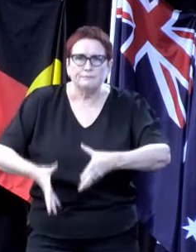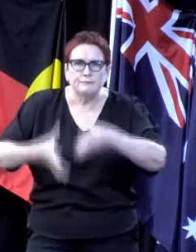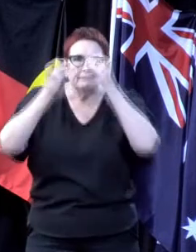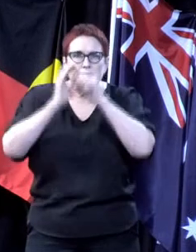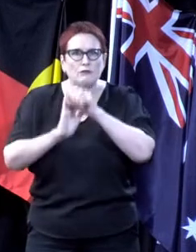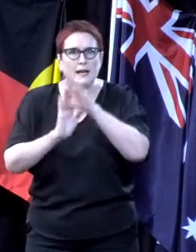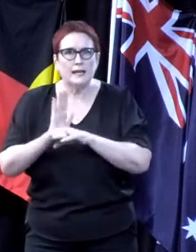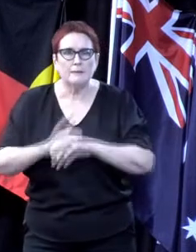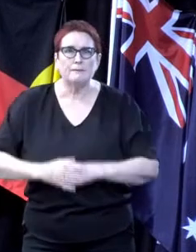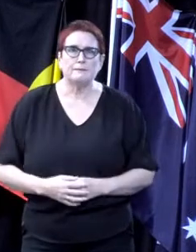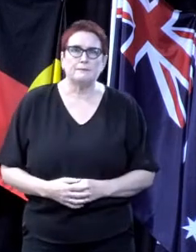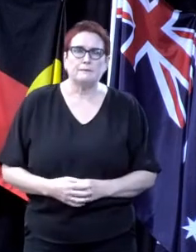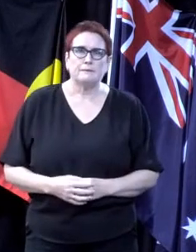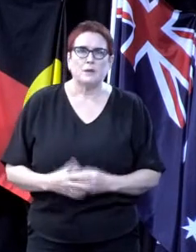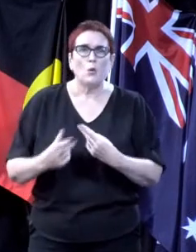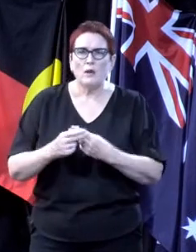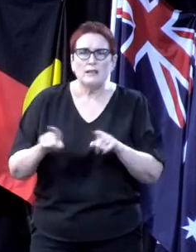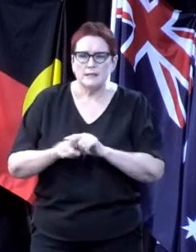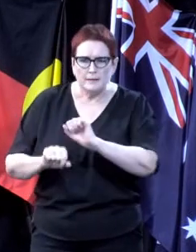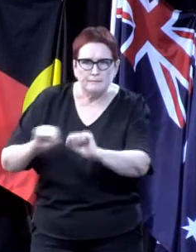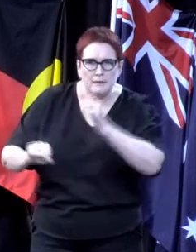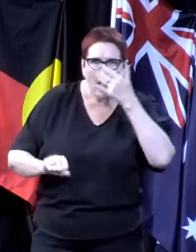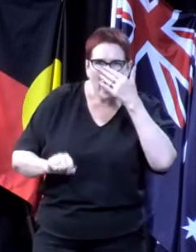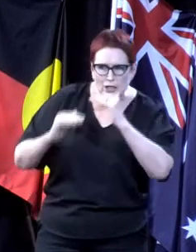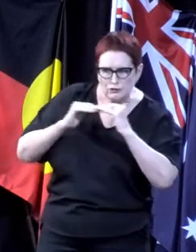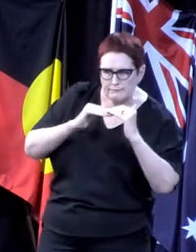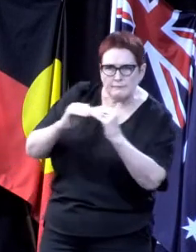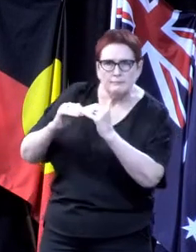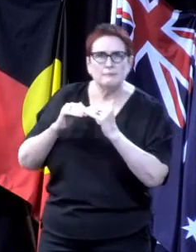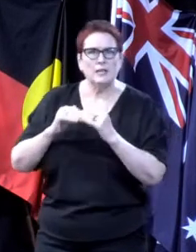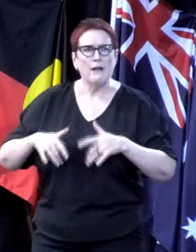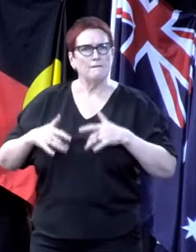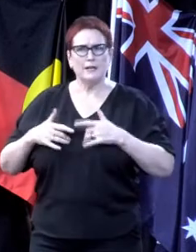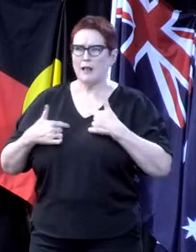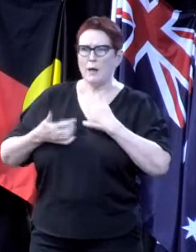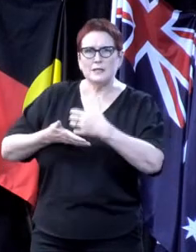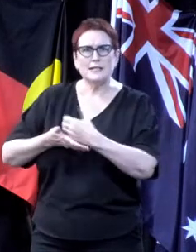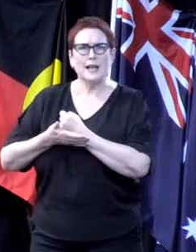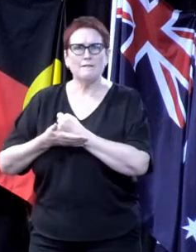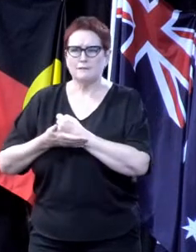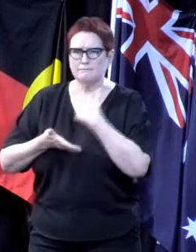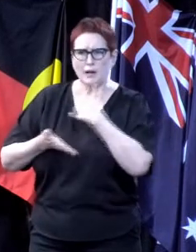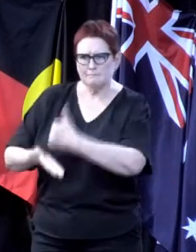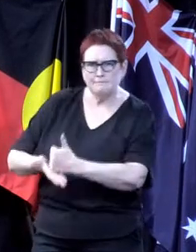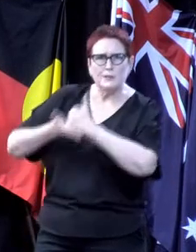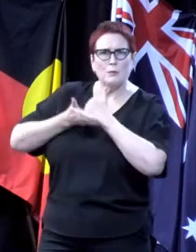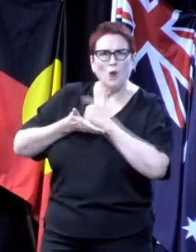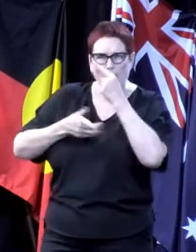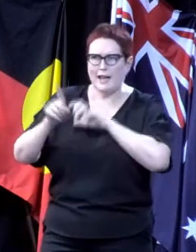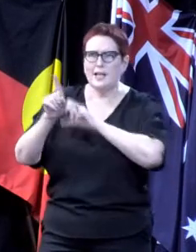along their similarly-aged peers, learn in a safe and supportive environment, and achieve academically and socially